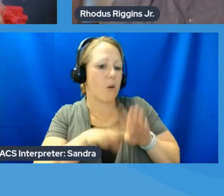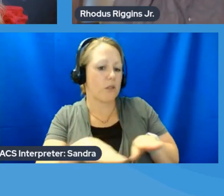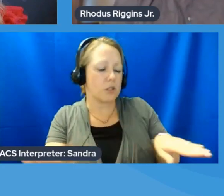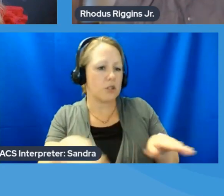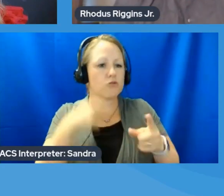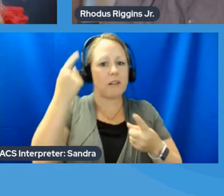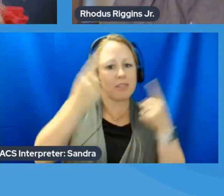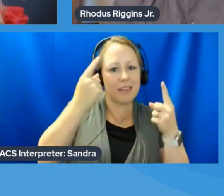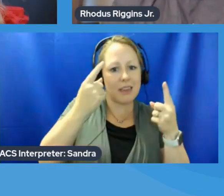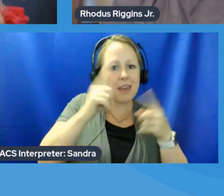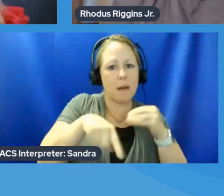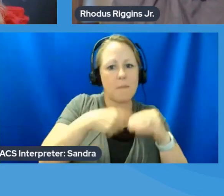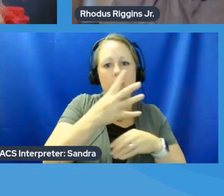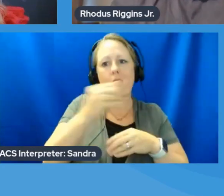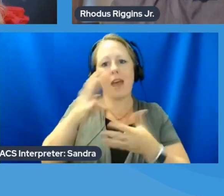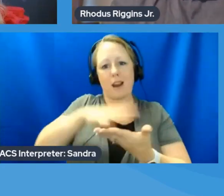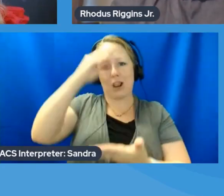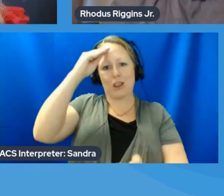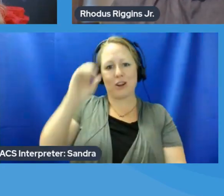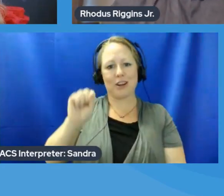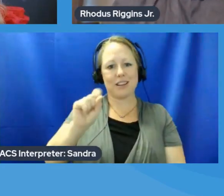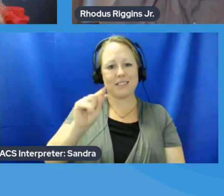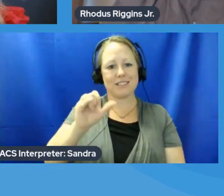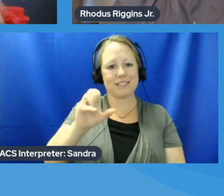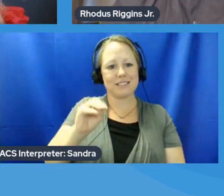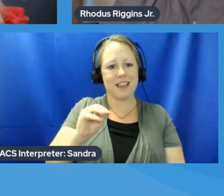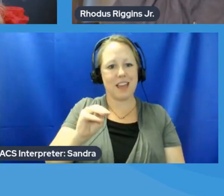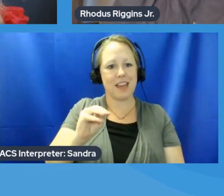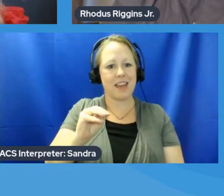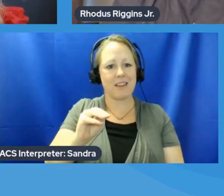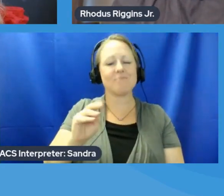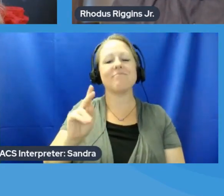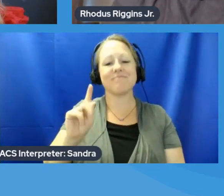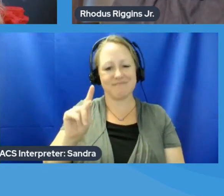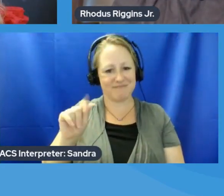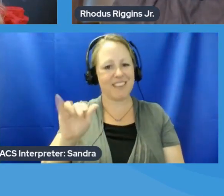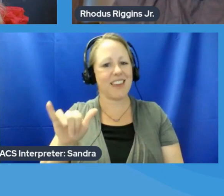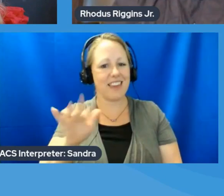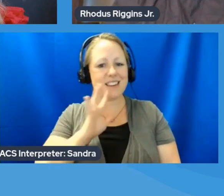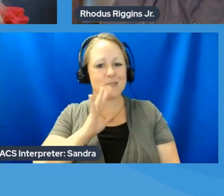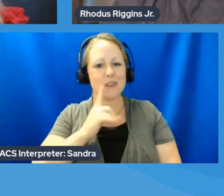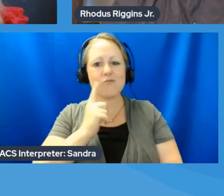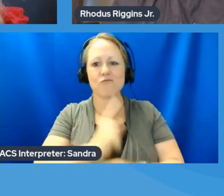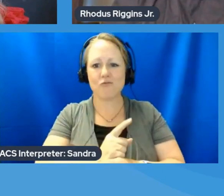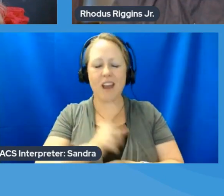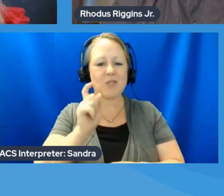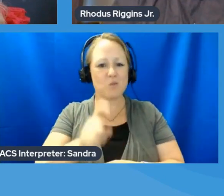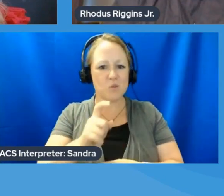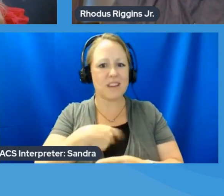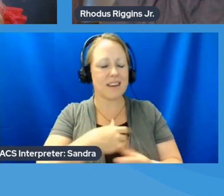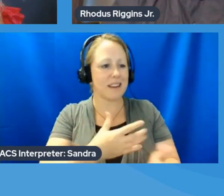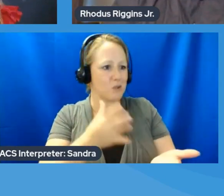Yeah. We need to hear from them what their needs are, right? Instead of just coming up with our creative ideas of